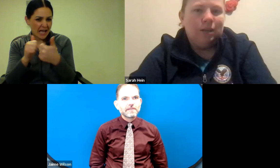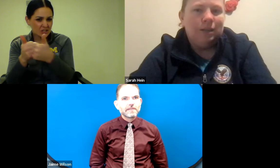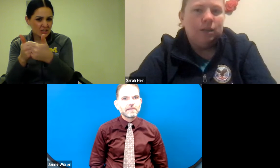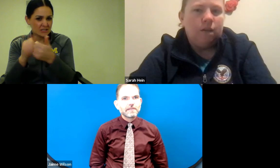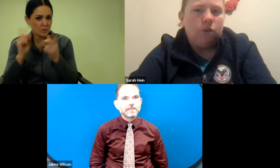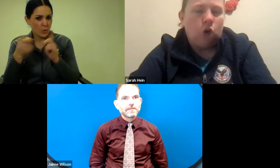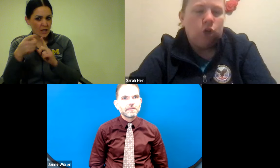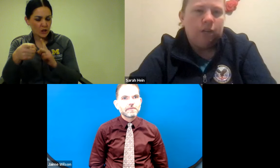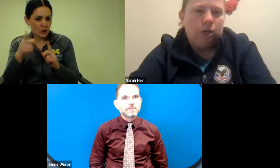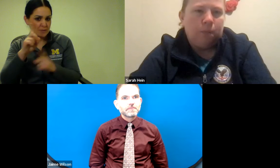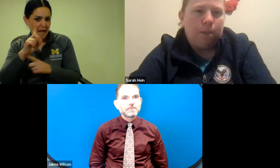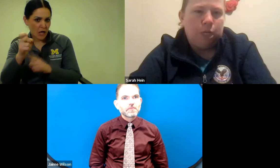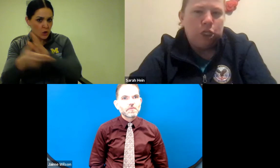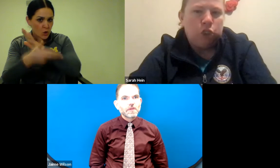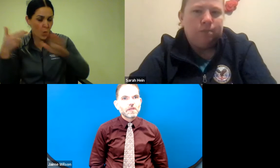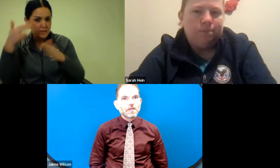Sarah Hein: And it definitely part of him, Pop Nation.